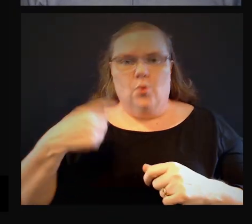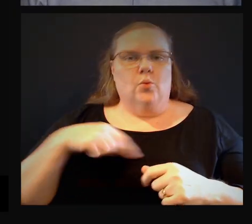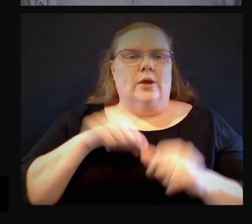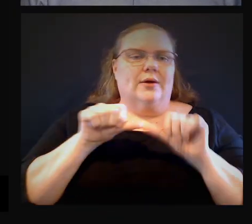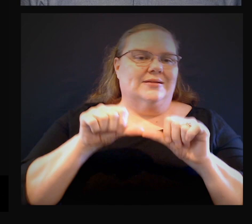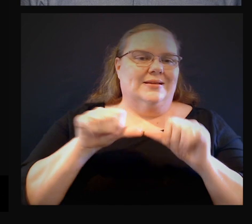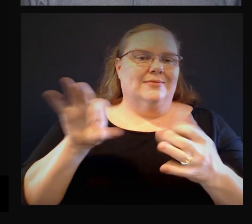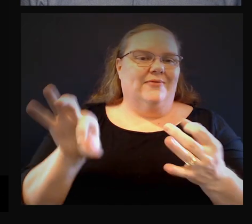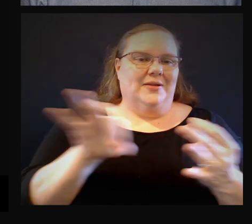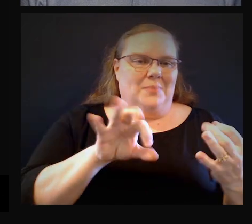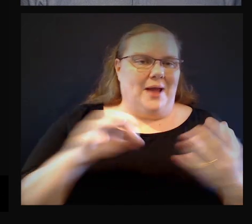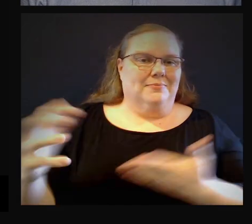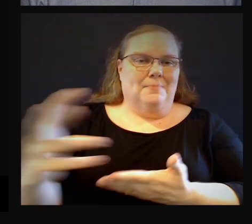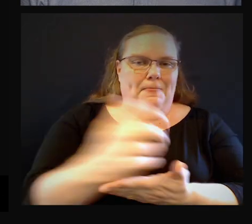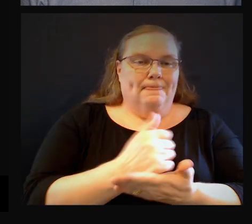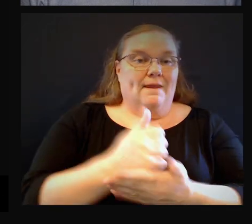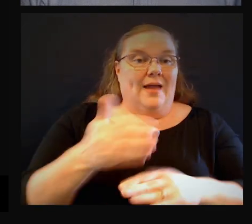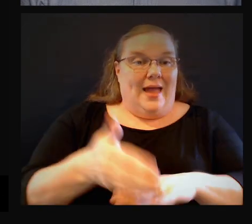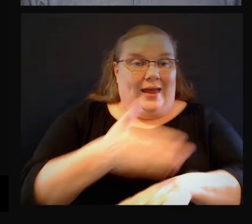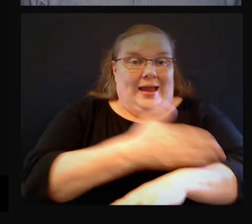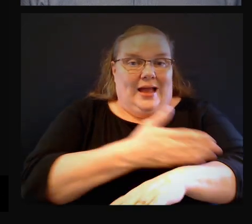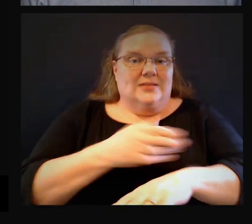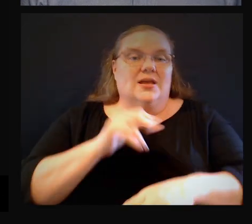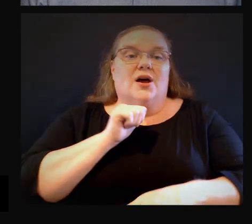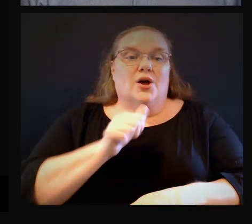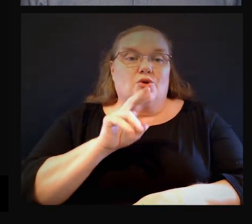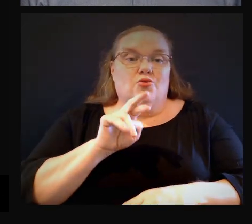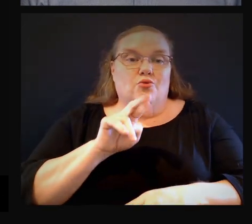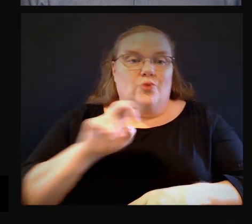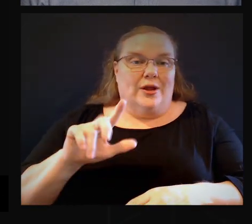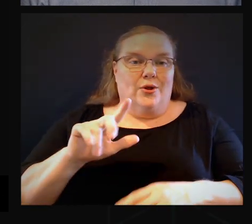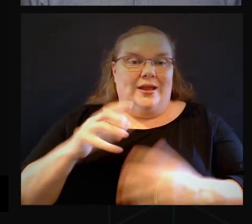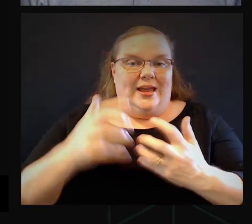about various ways to enhance the Unreal Engine development experience.